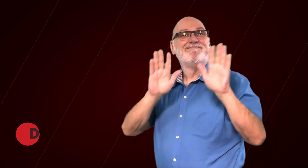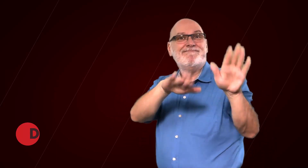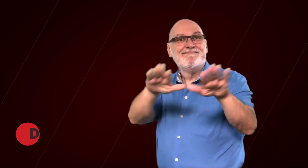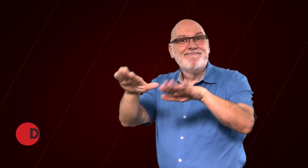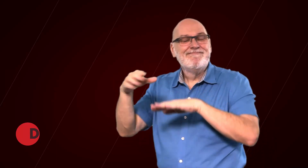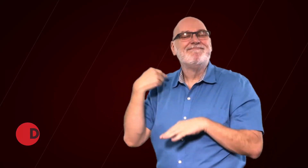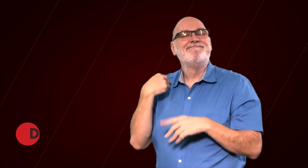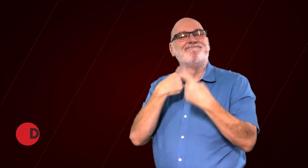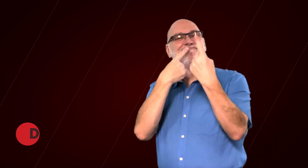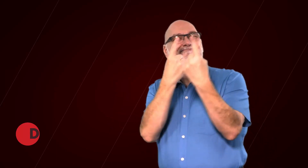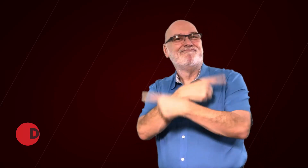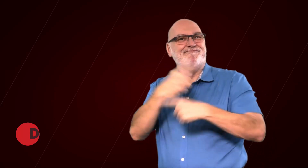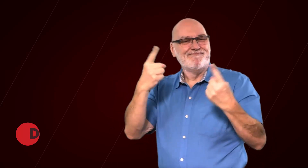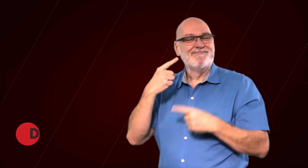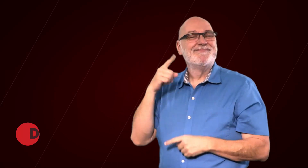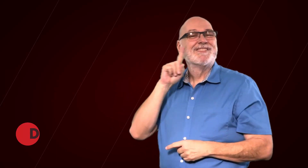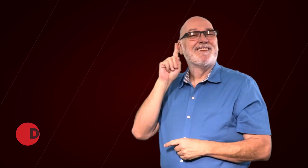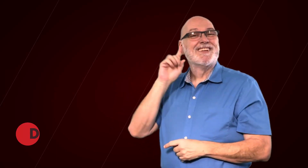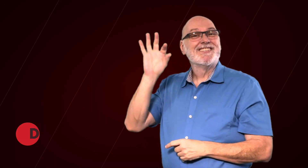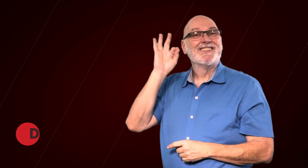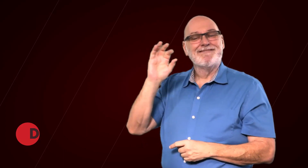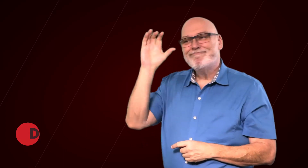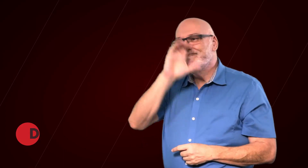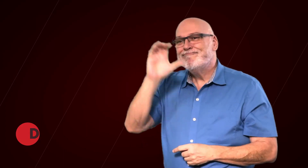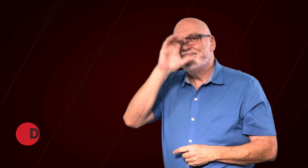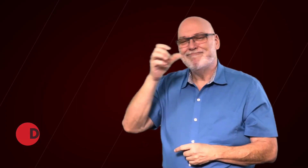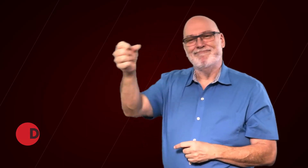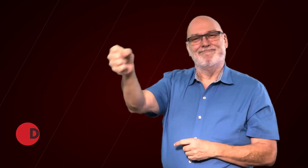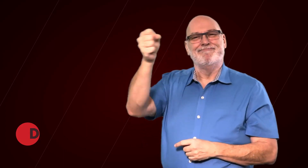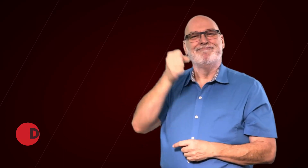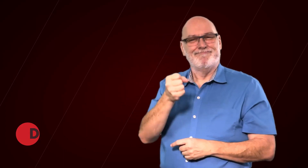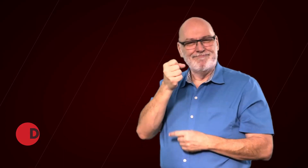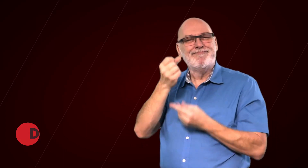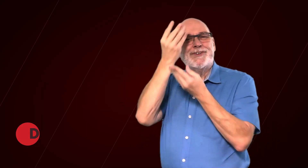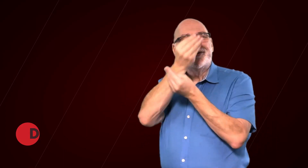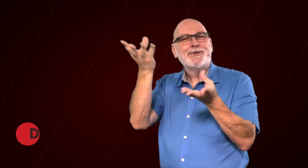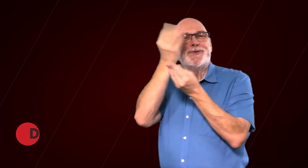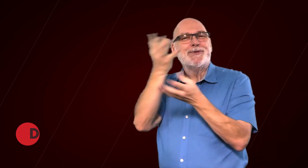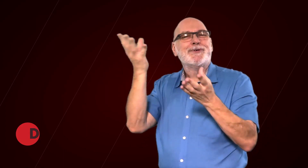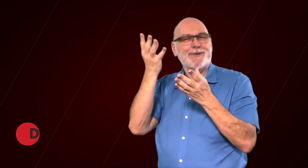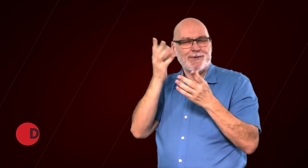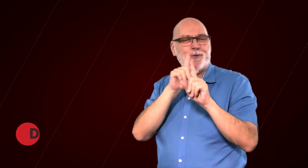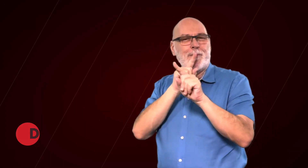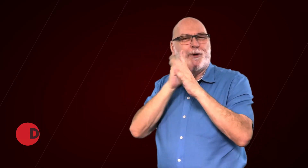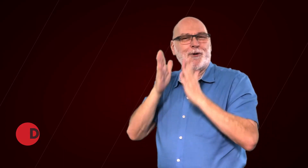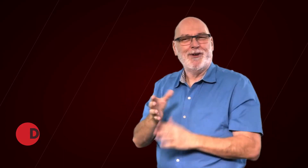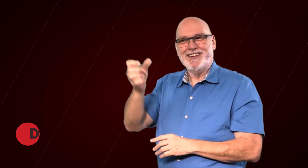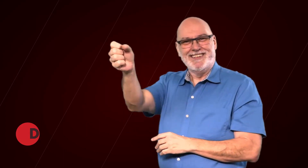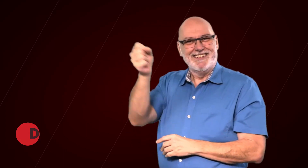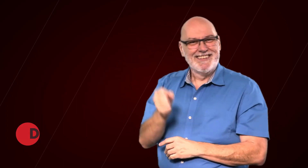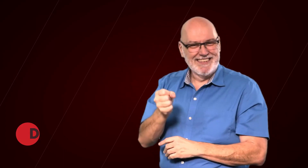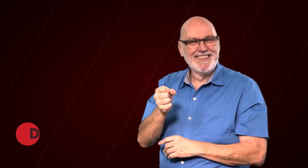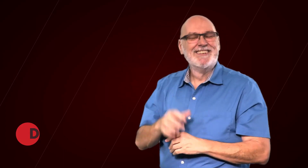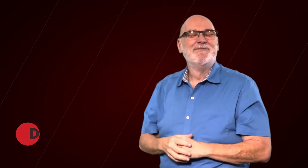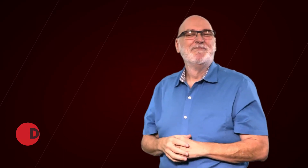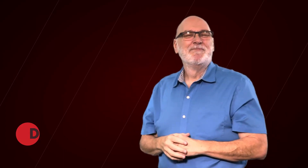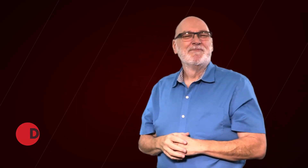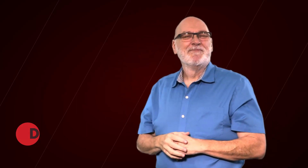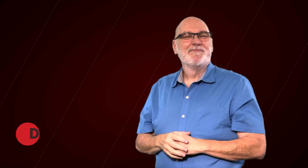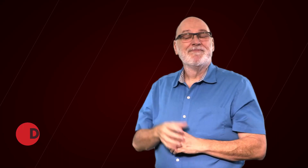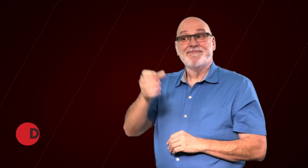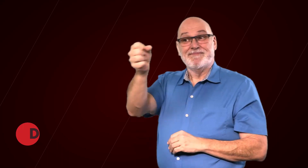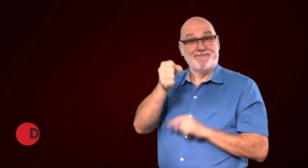We have an announcement, DeafDots is seeking a news reporter.